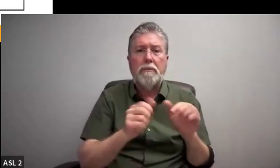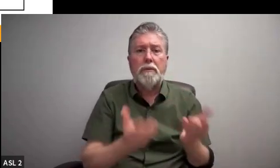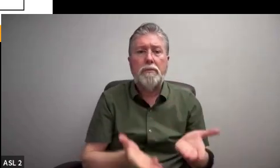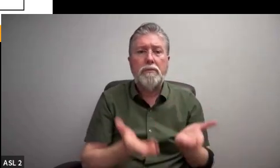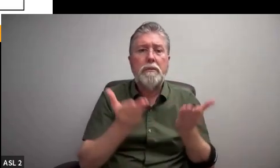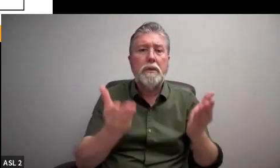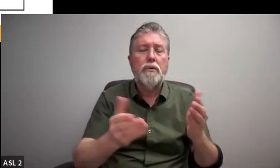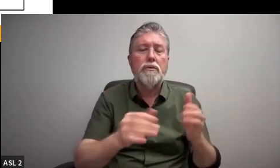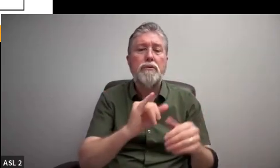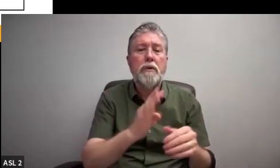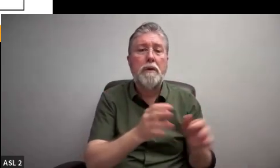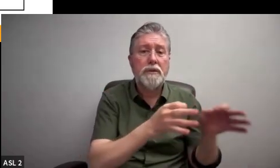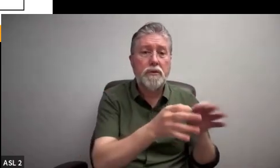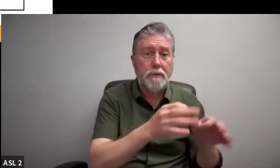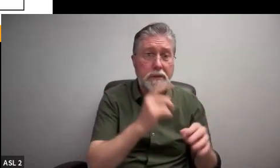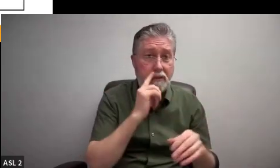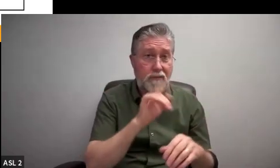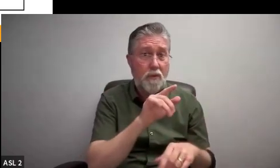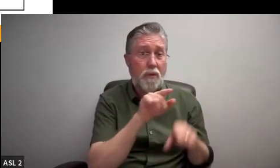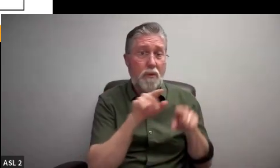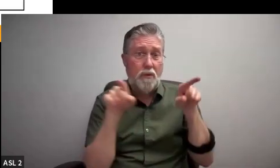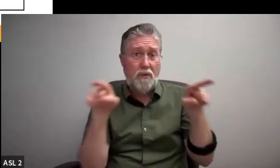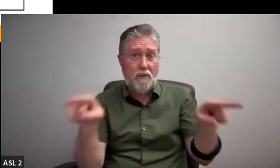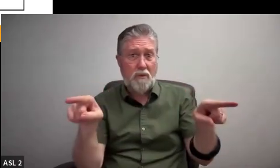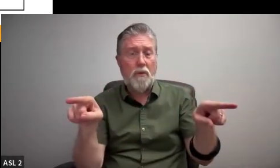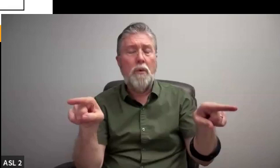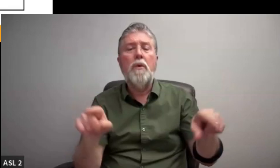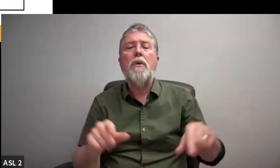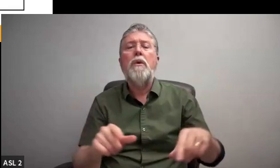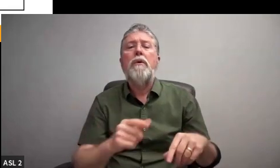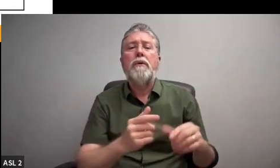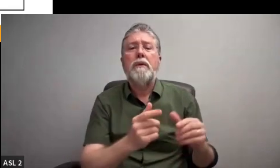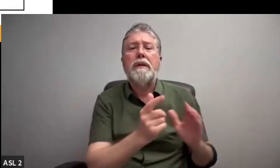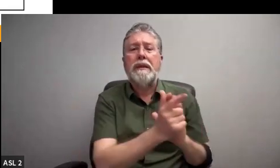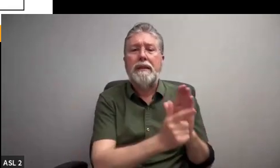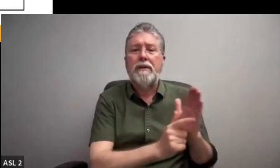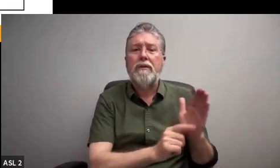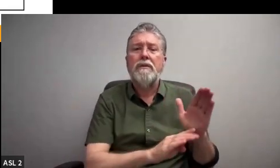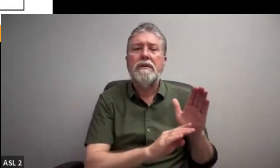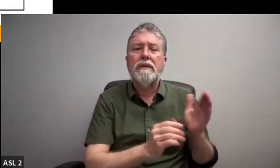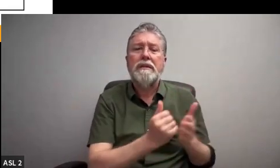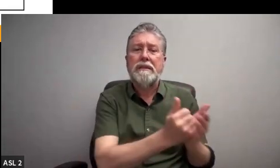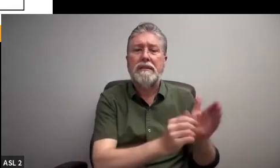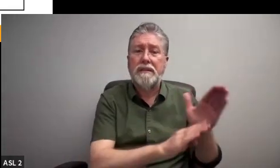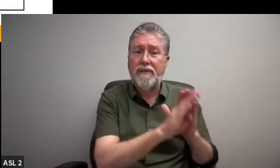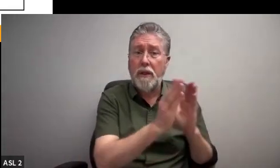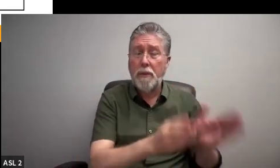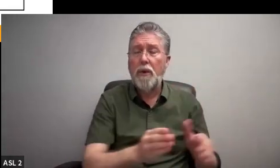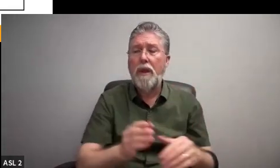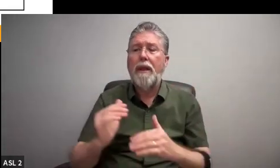Legal Assistance Developer and for the director of Adult Protective Services to ensure that mandated